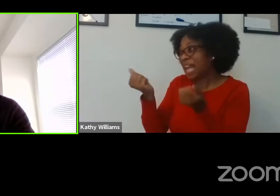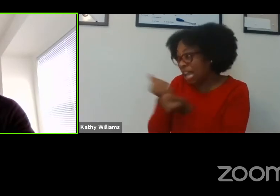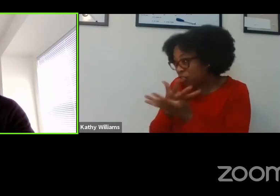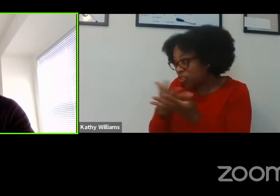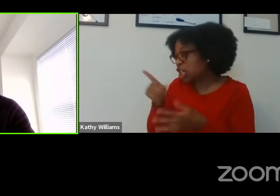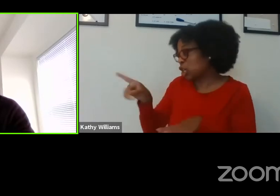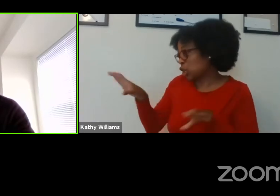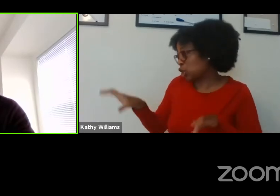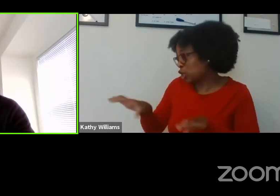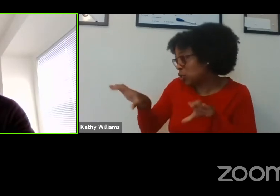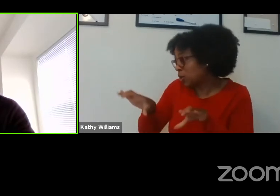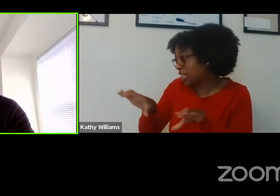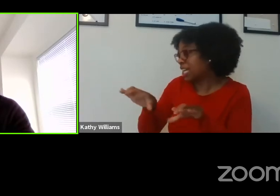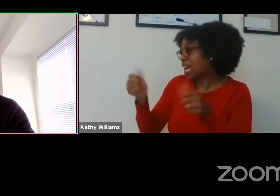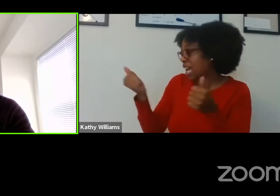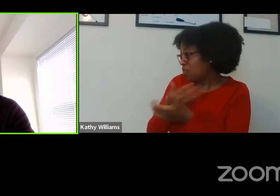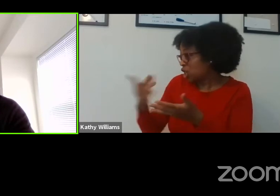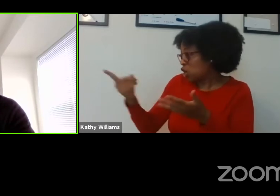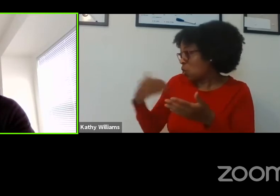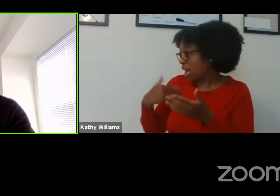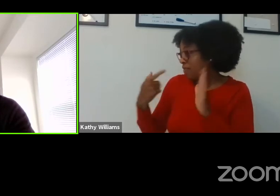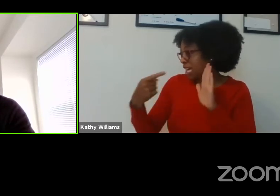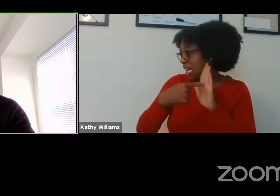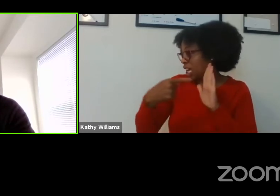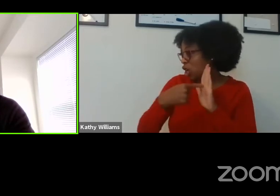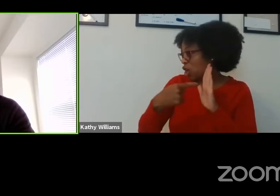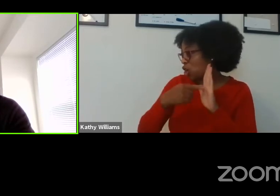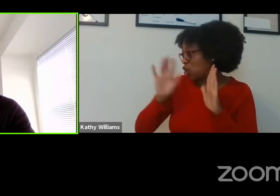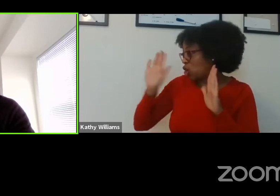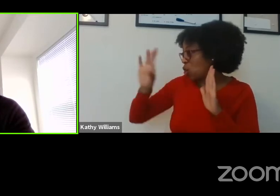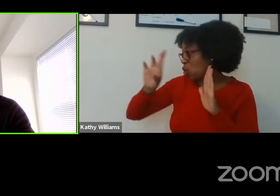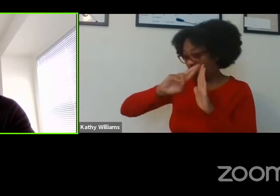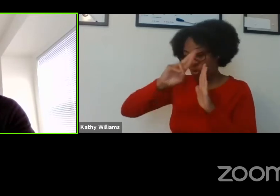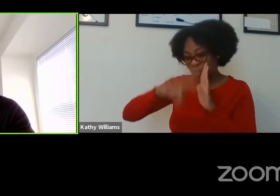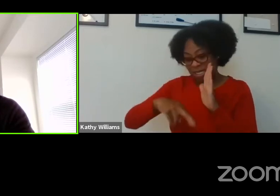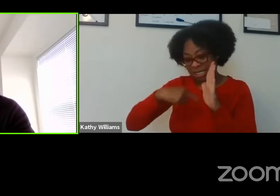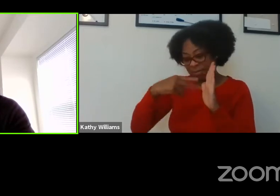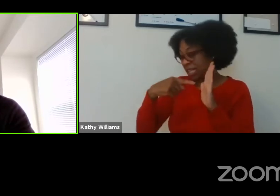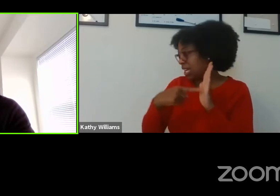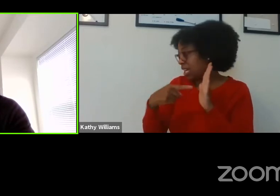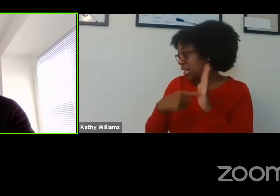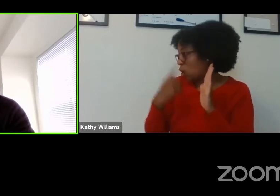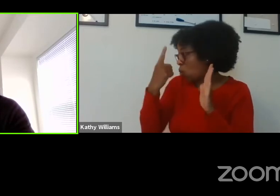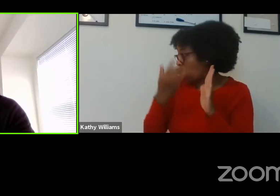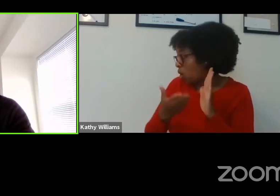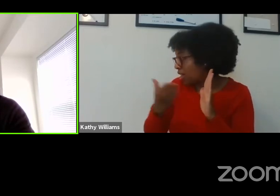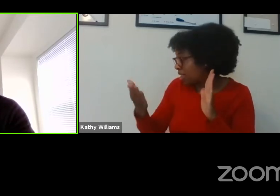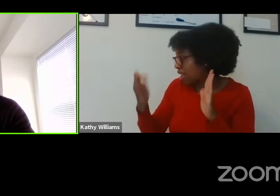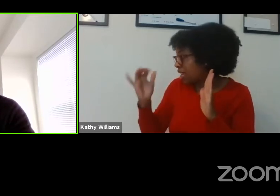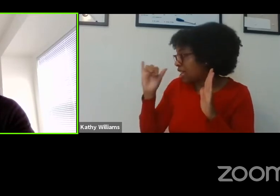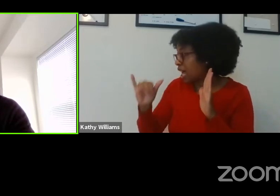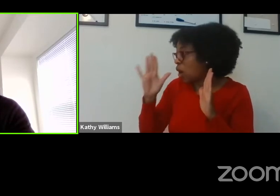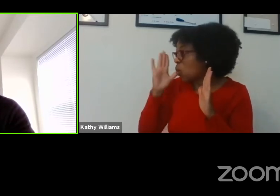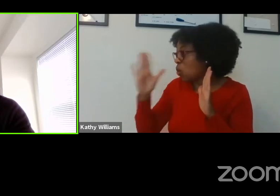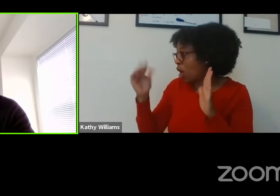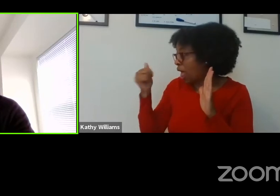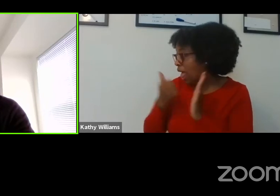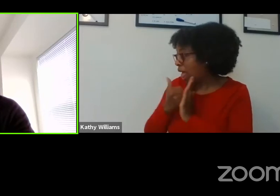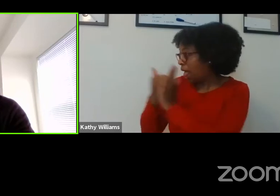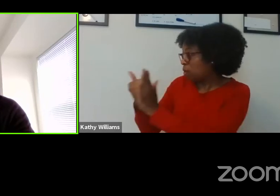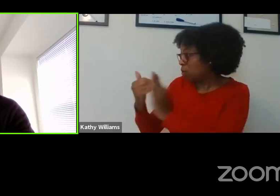doing and that you have here on your resume, the one thing that is going to take you places